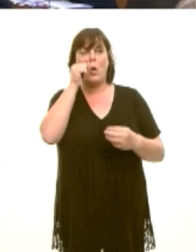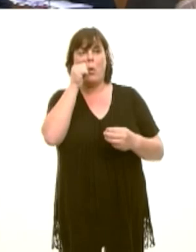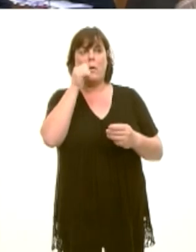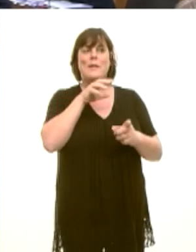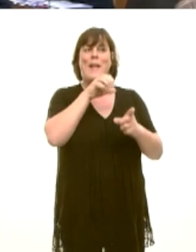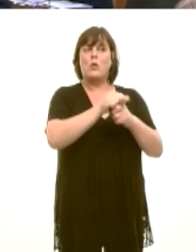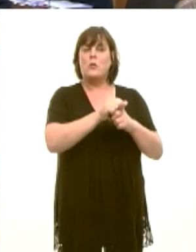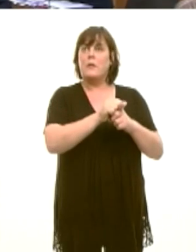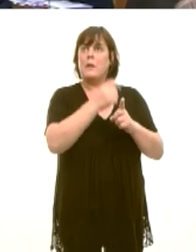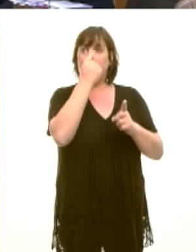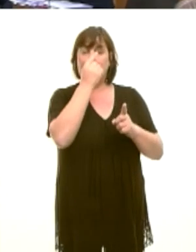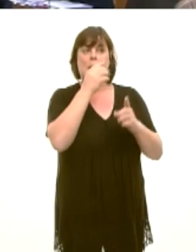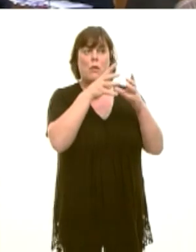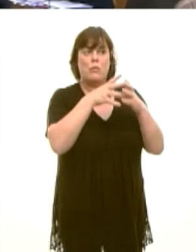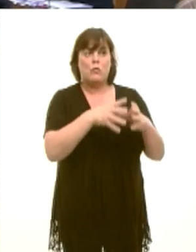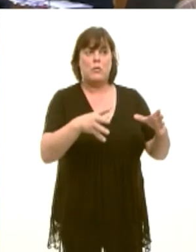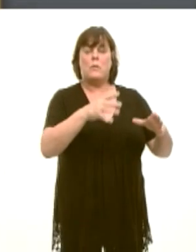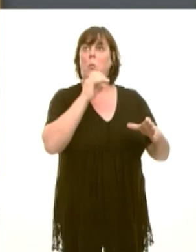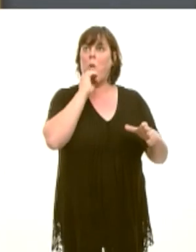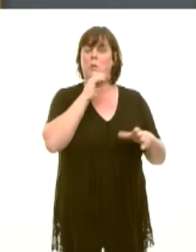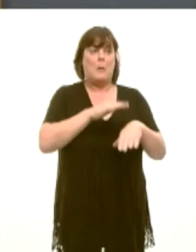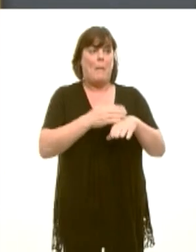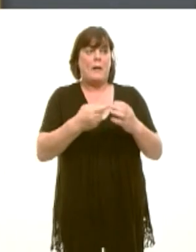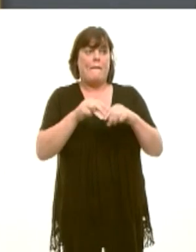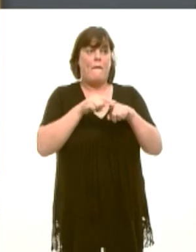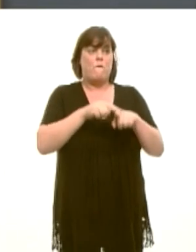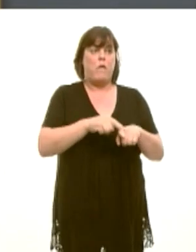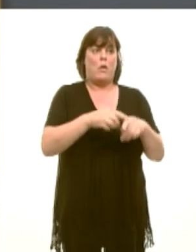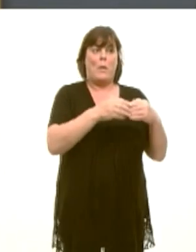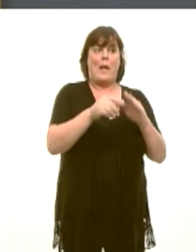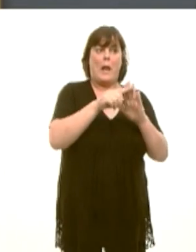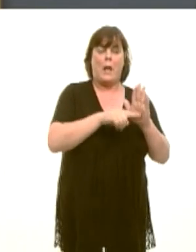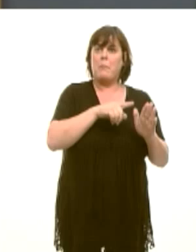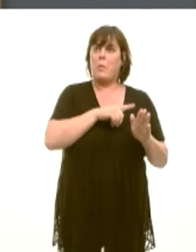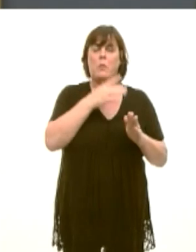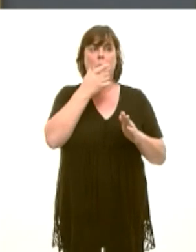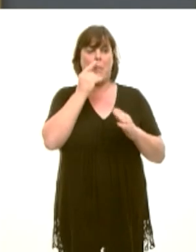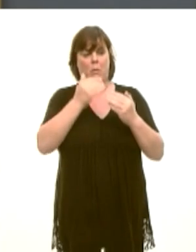the new guidelines are adopted or not, because we have an aging population. Plaid Cymru has